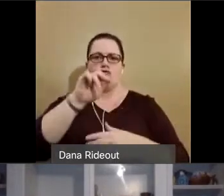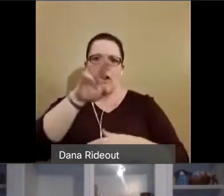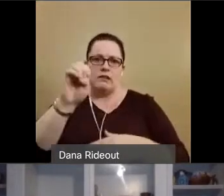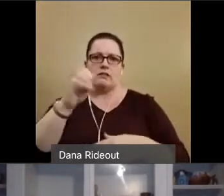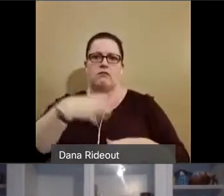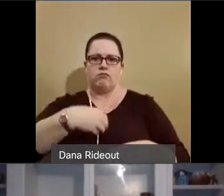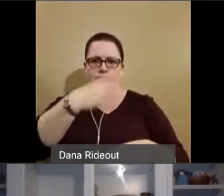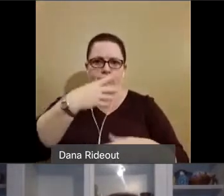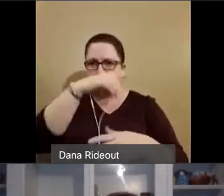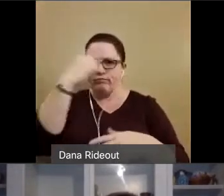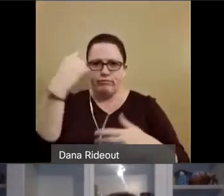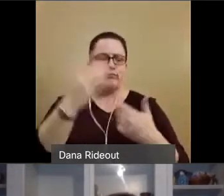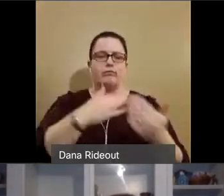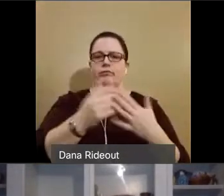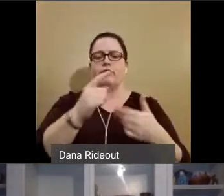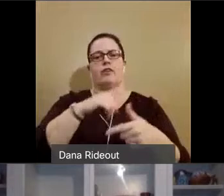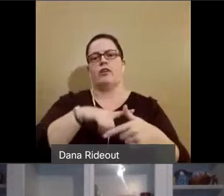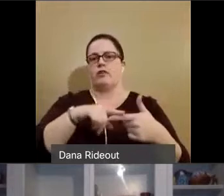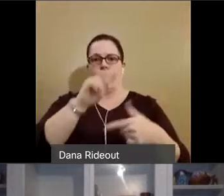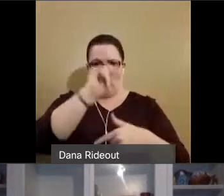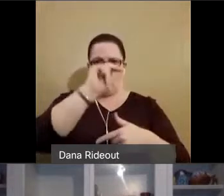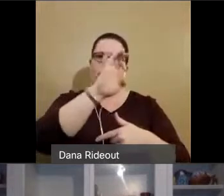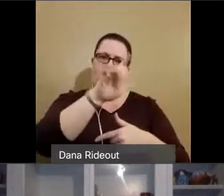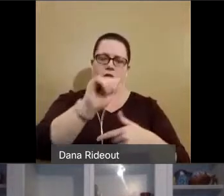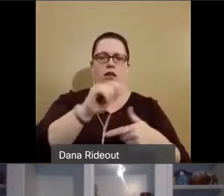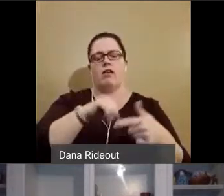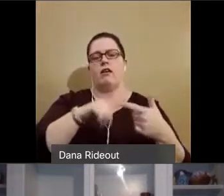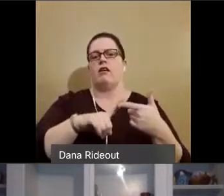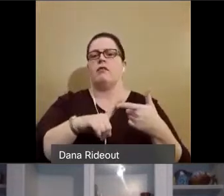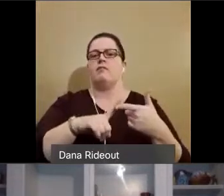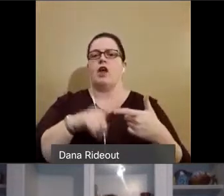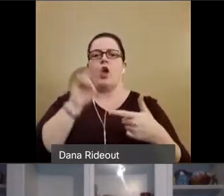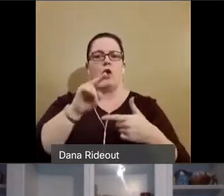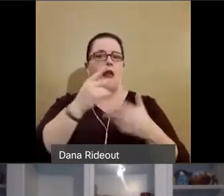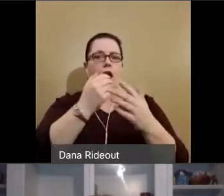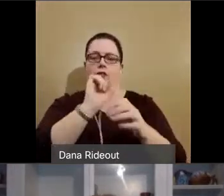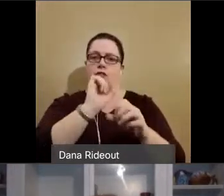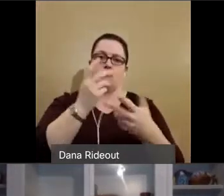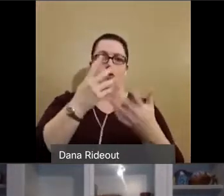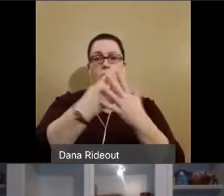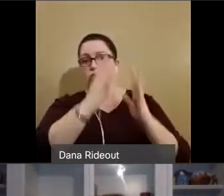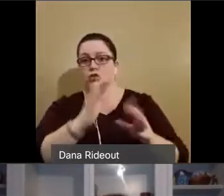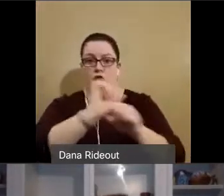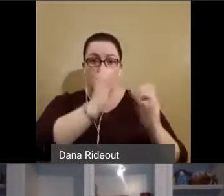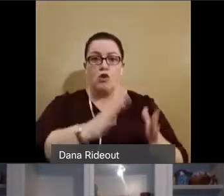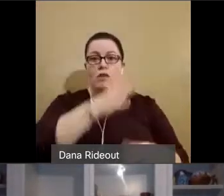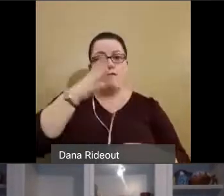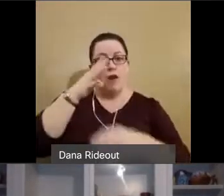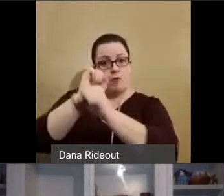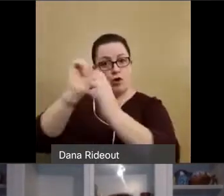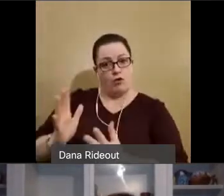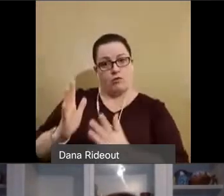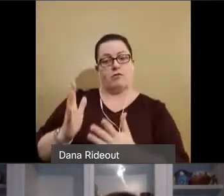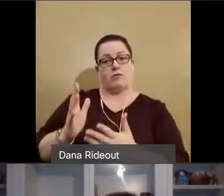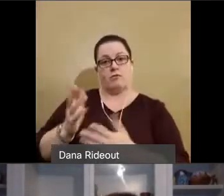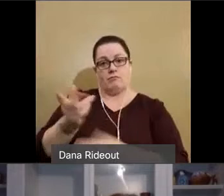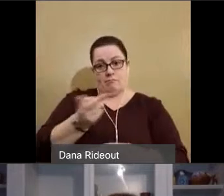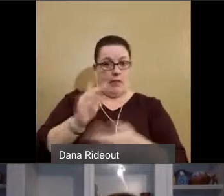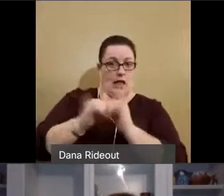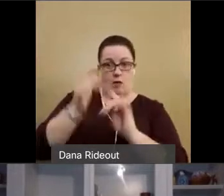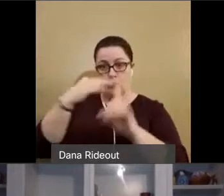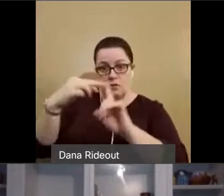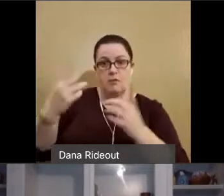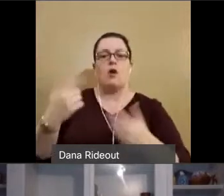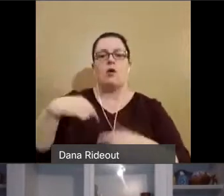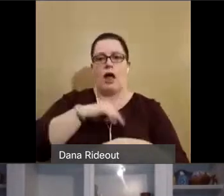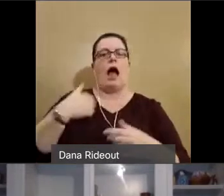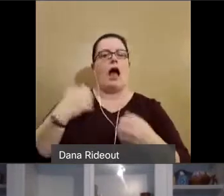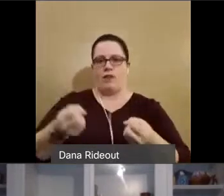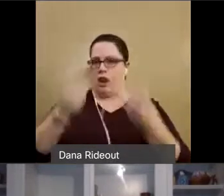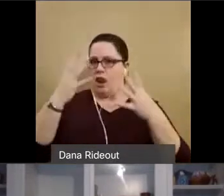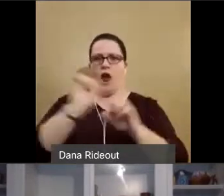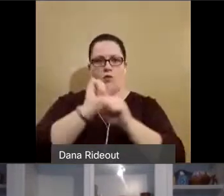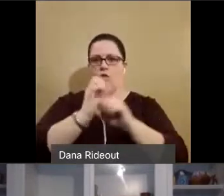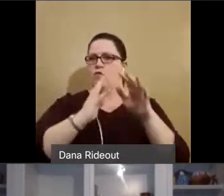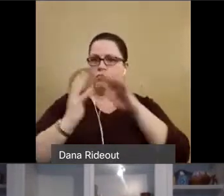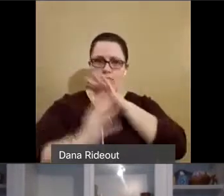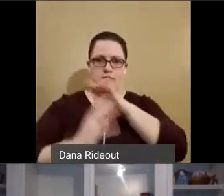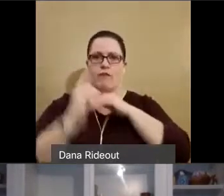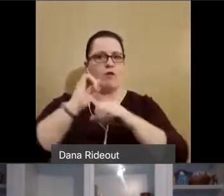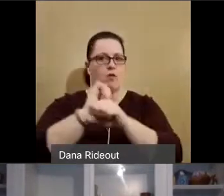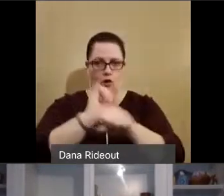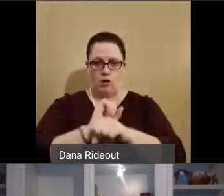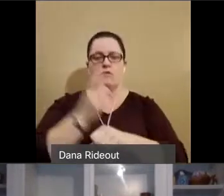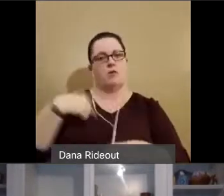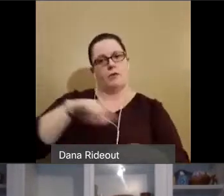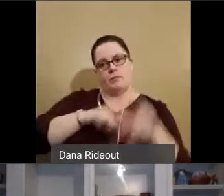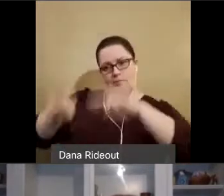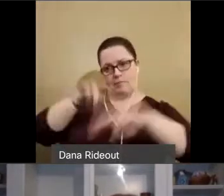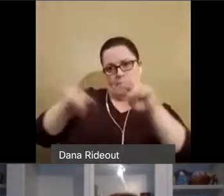We're looking at occupation in particular we're looking at the prison workers versus the agricultural workers in the area. A lot of we have a lot of migrant workers here. So we're looking at them. We're also looking at of course, politics.